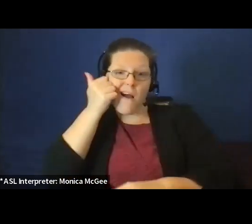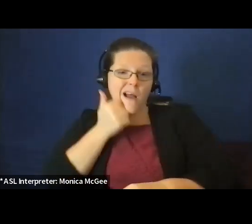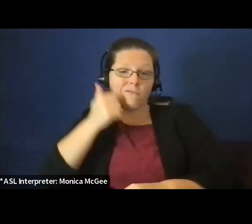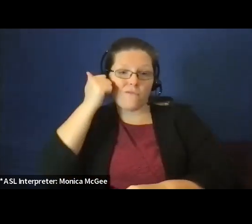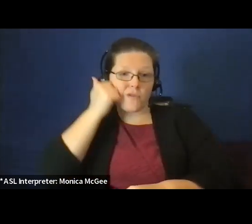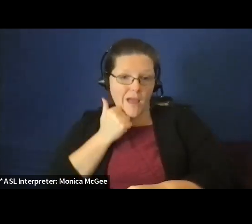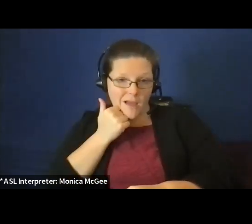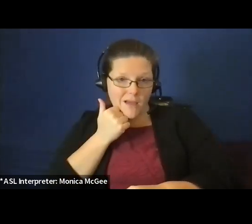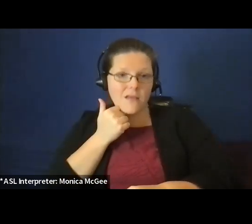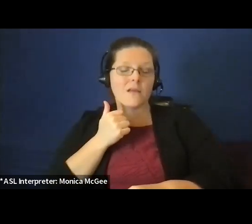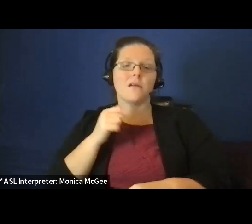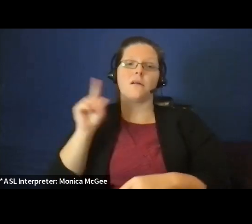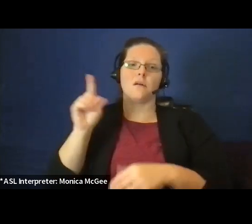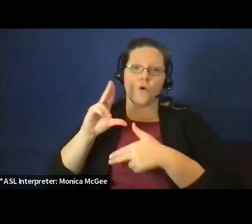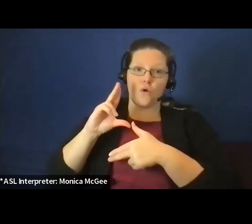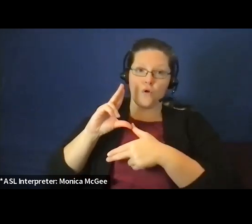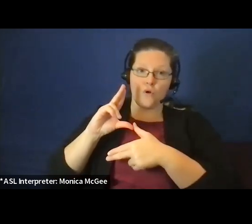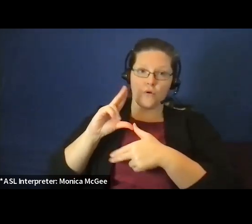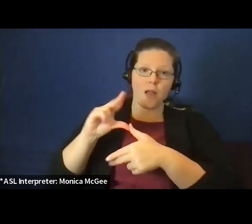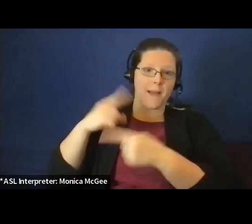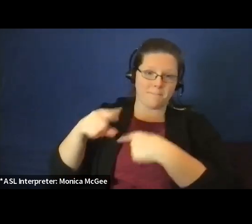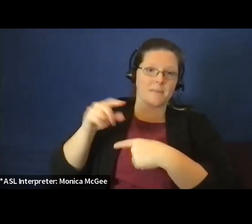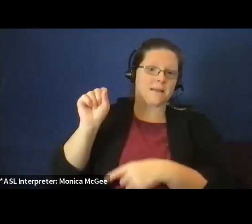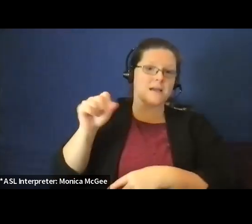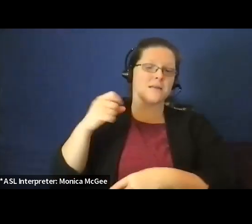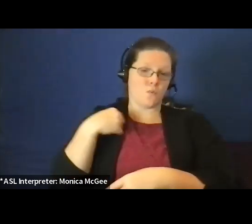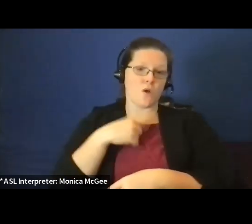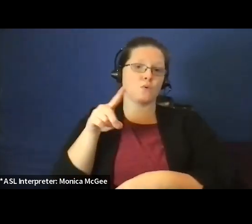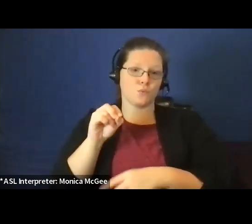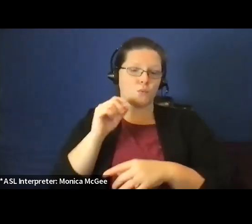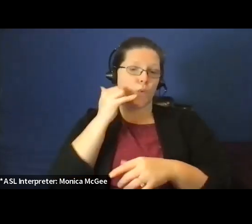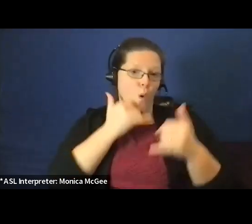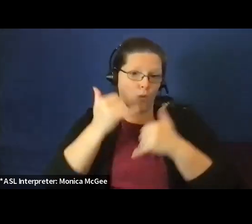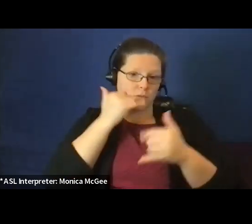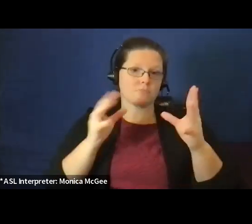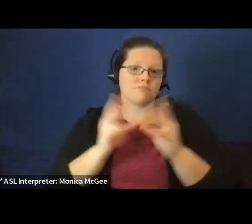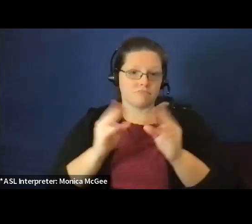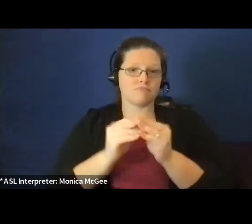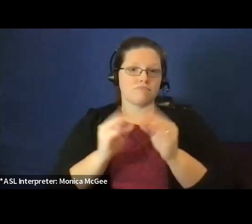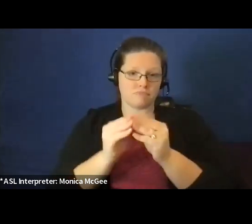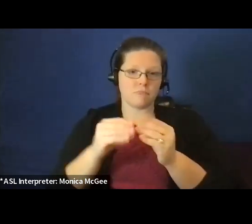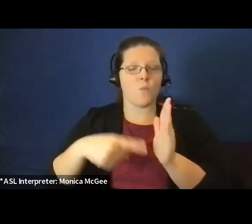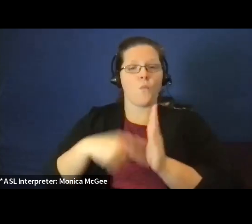game plan and then in addition to that